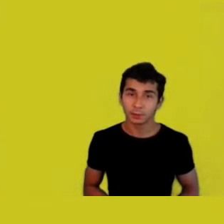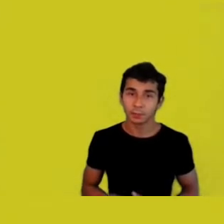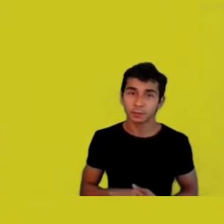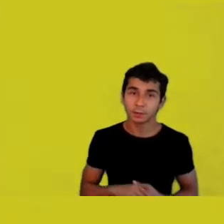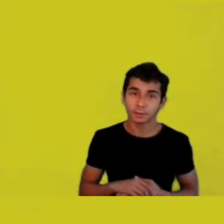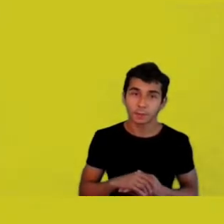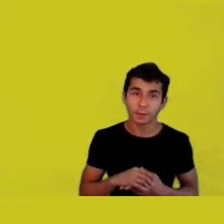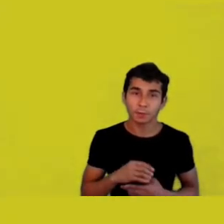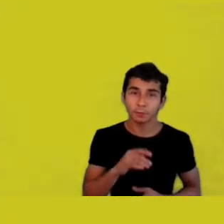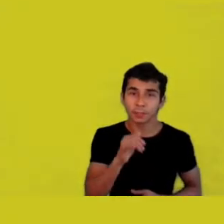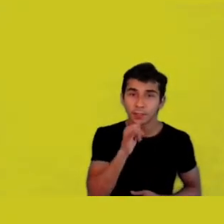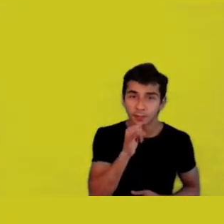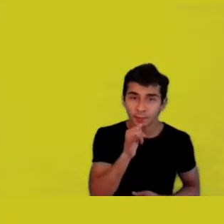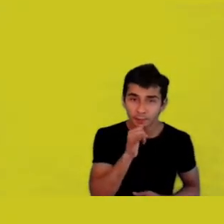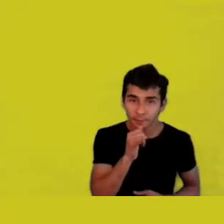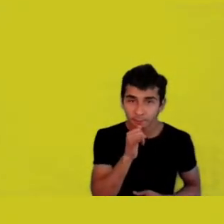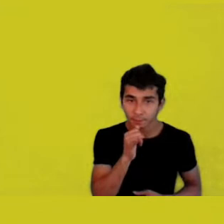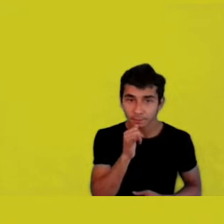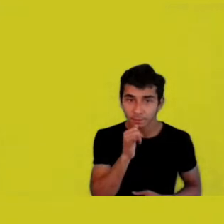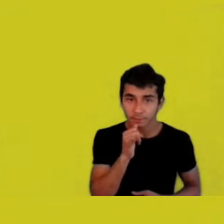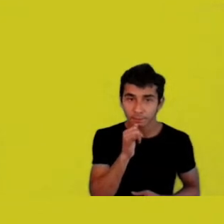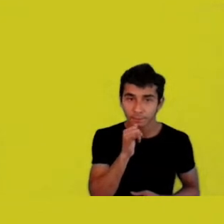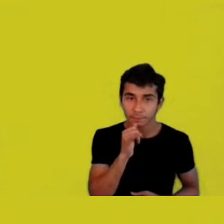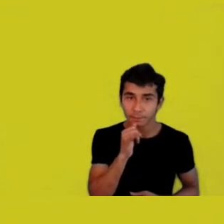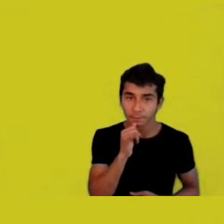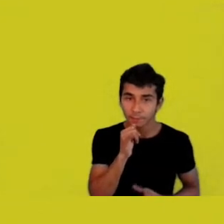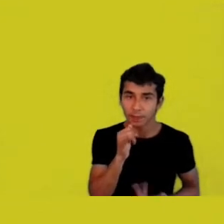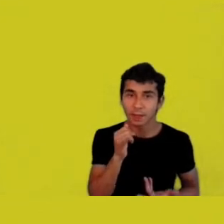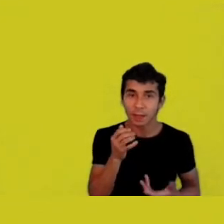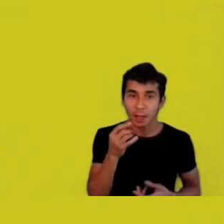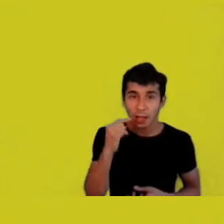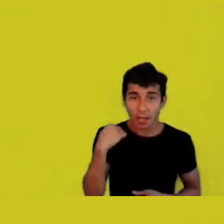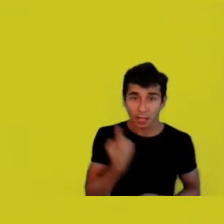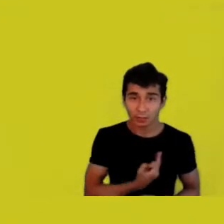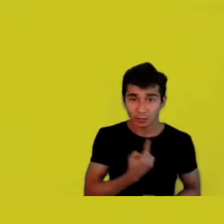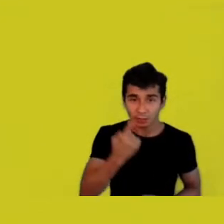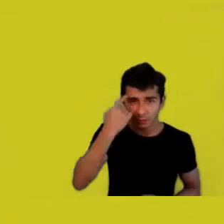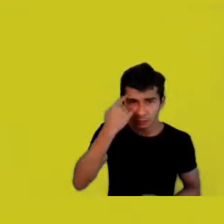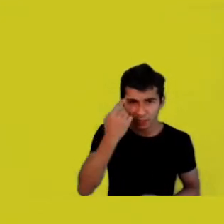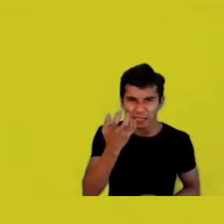From the attempt to impose order, control, planning, quantification